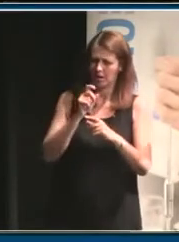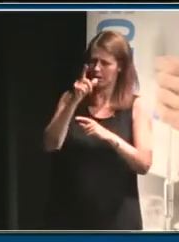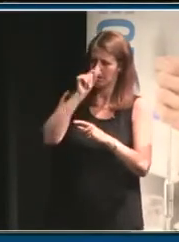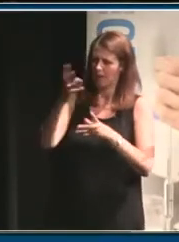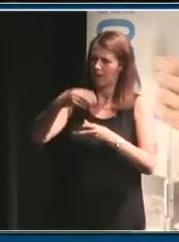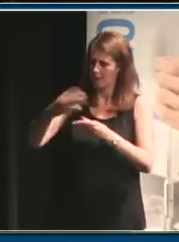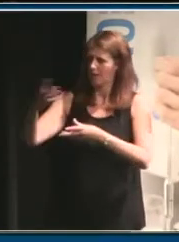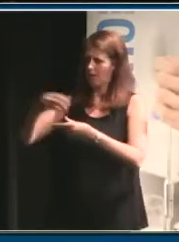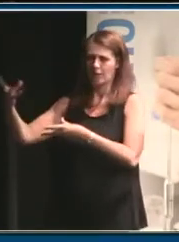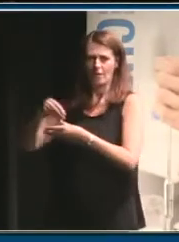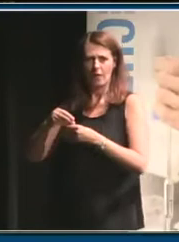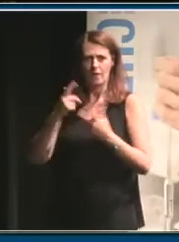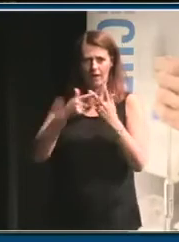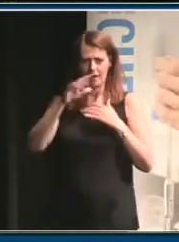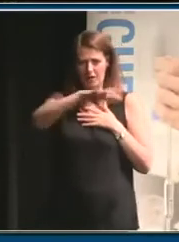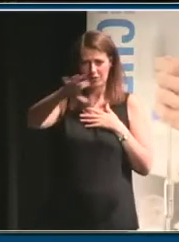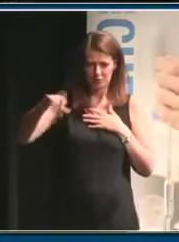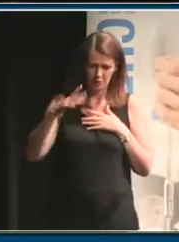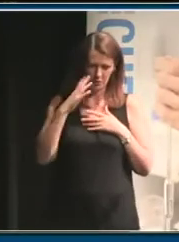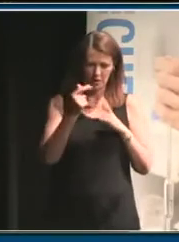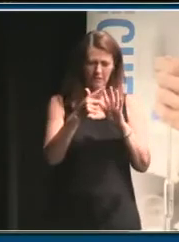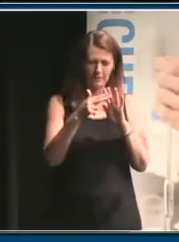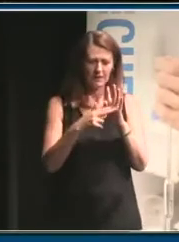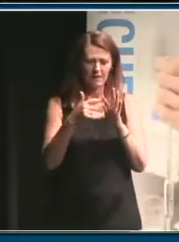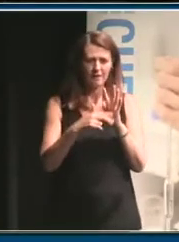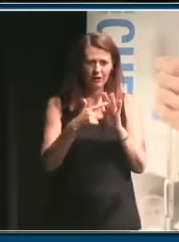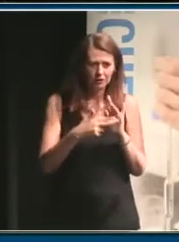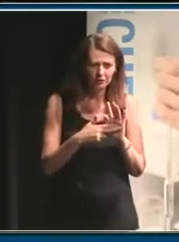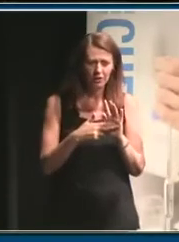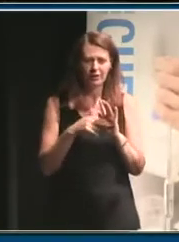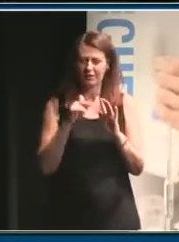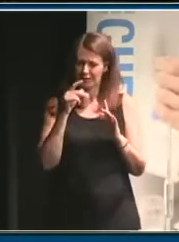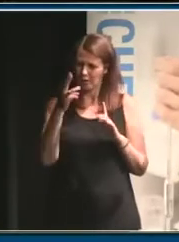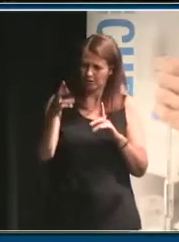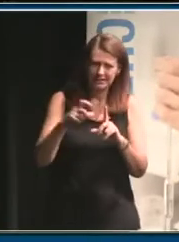by positioning and inventions in innovations in this three-dimensional space so that you